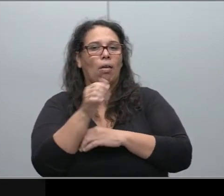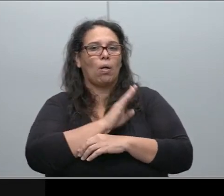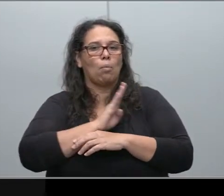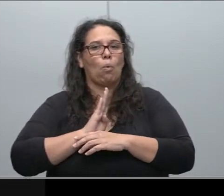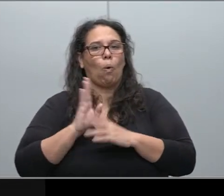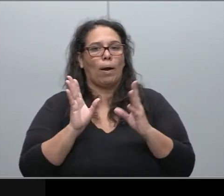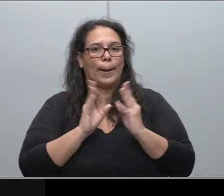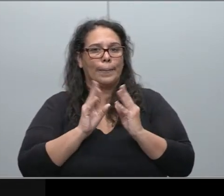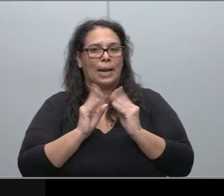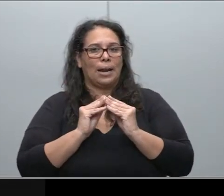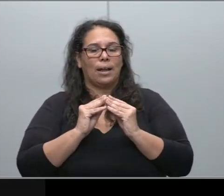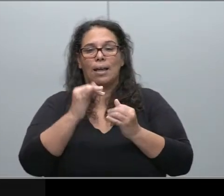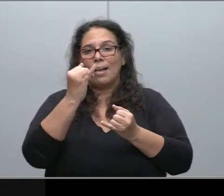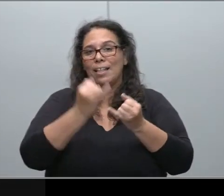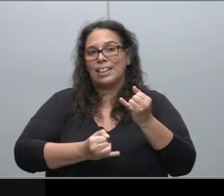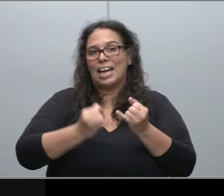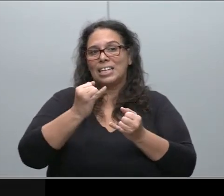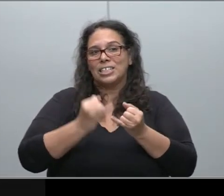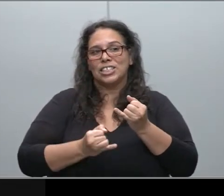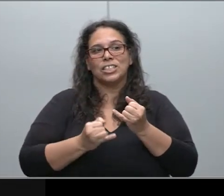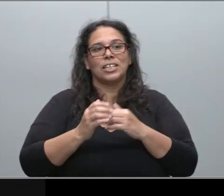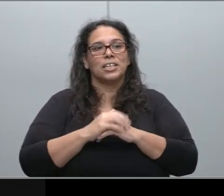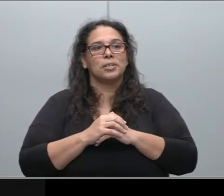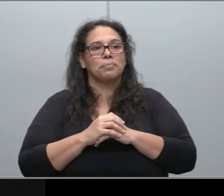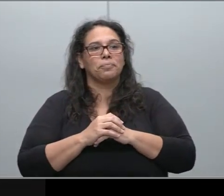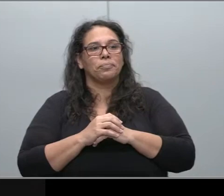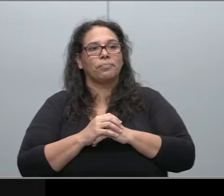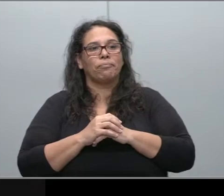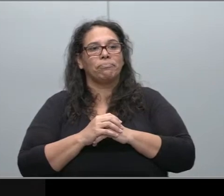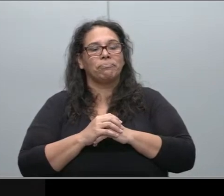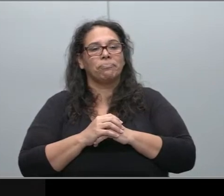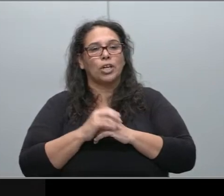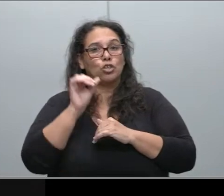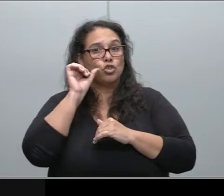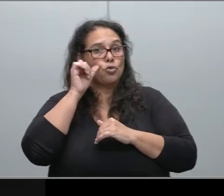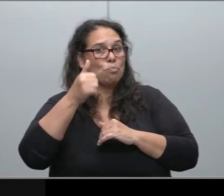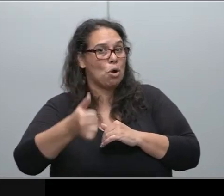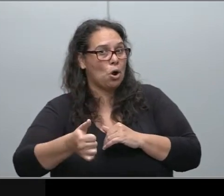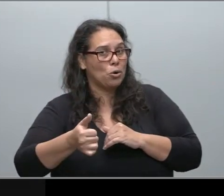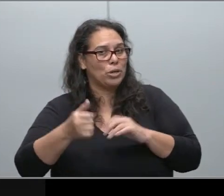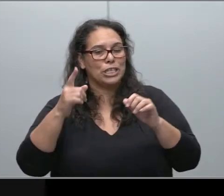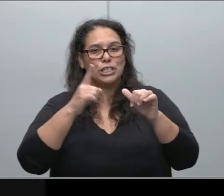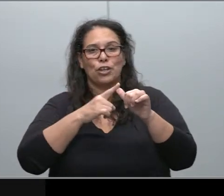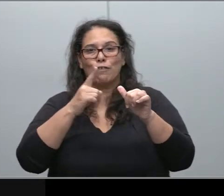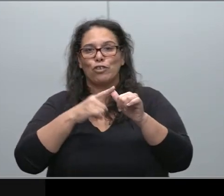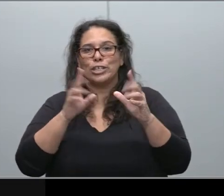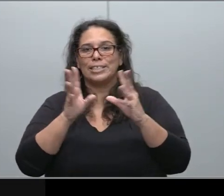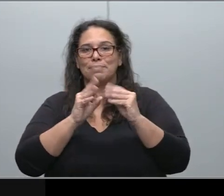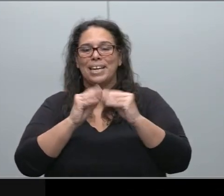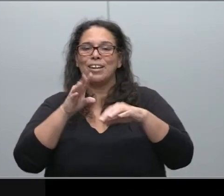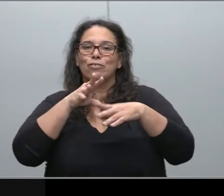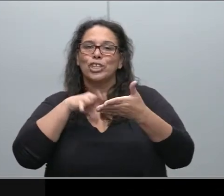that high school students, there was an email that was sent to all high school students, and they were encouraged to apply.